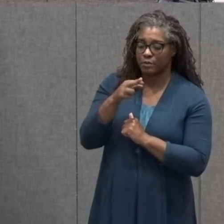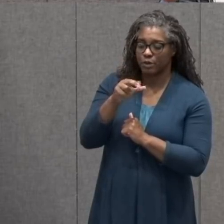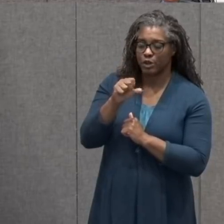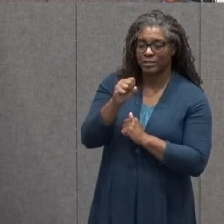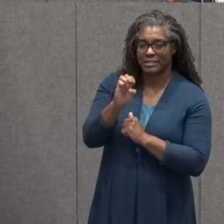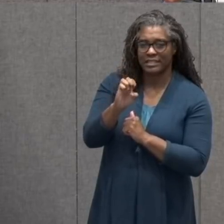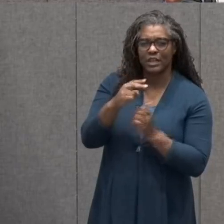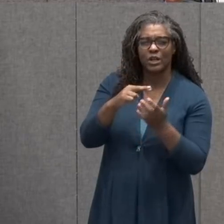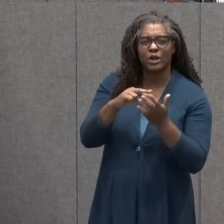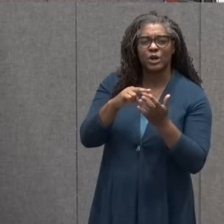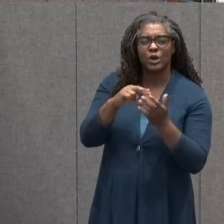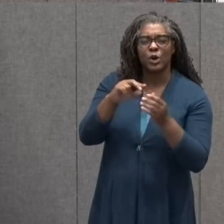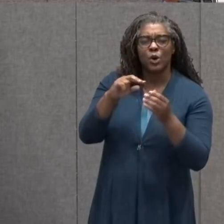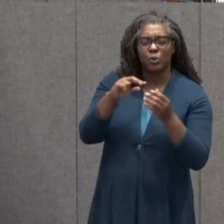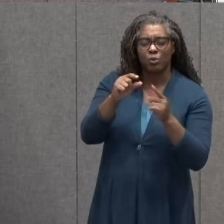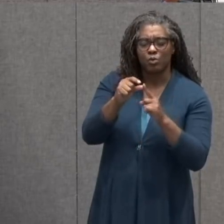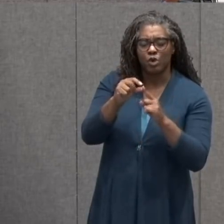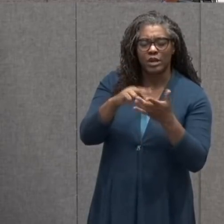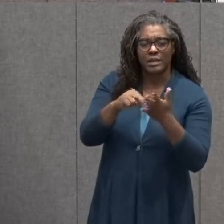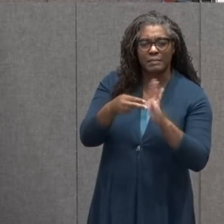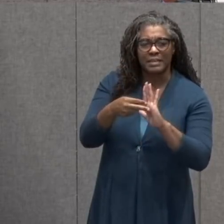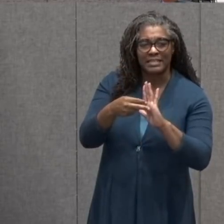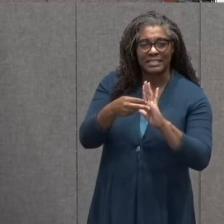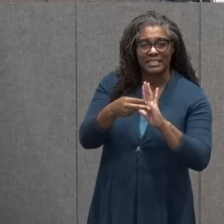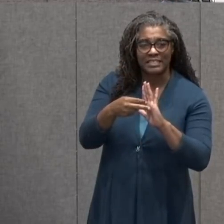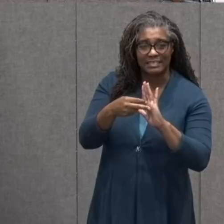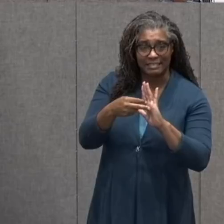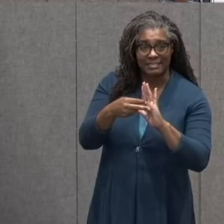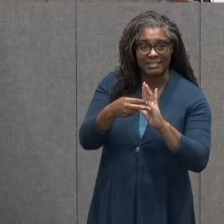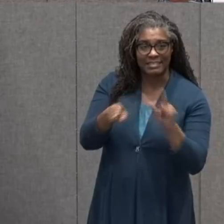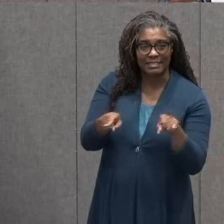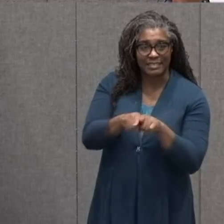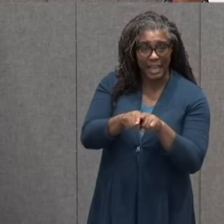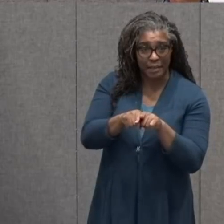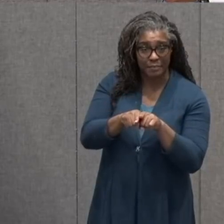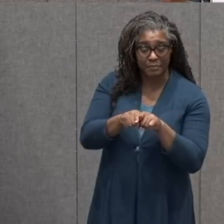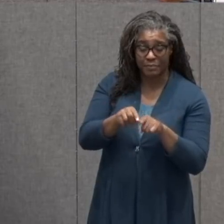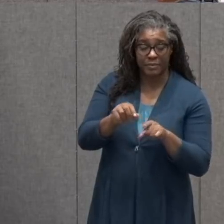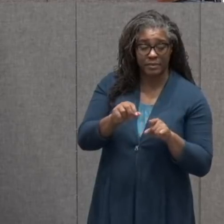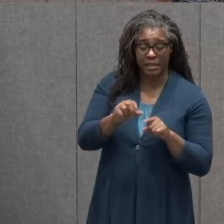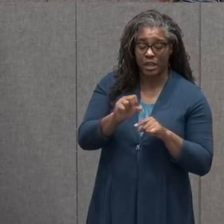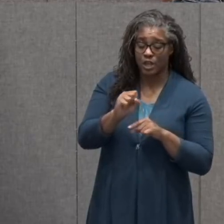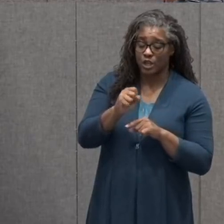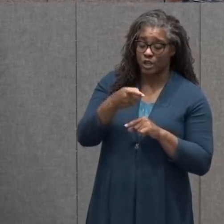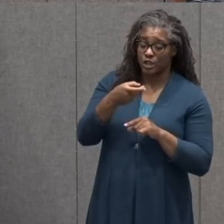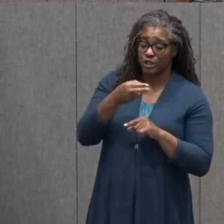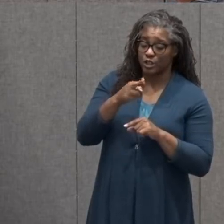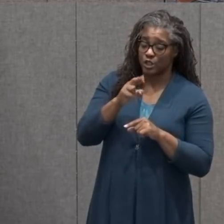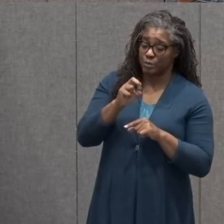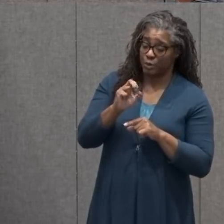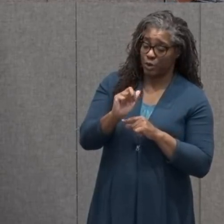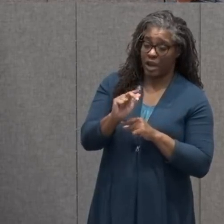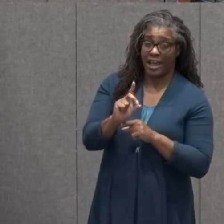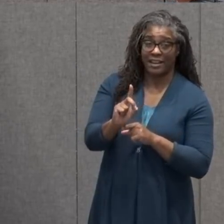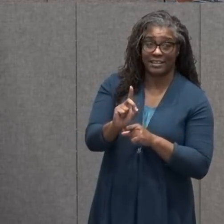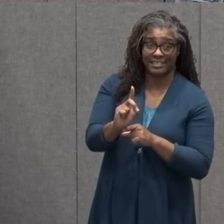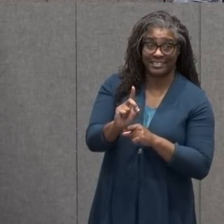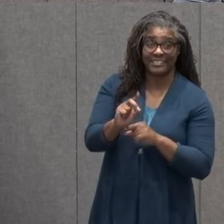Oh, it means to spread, exactly. Did you come up with that one? So I get to have another two points,